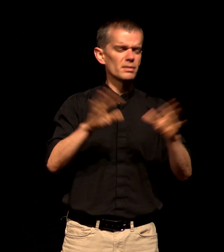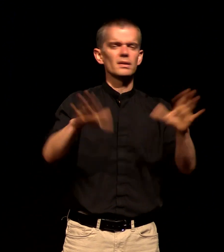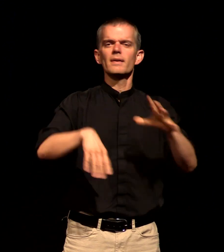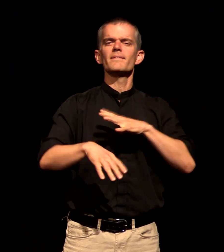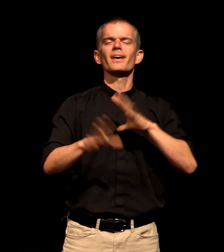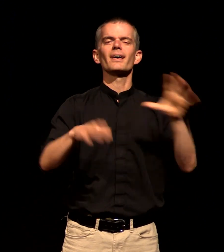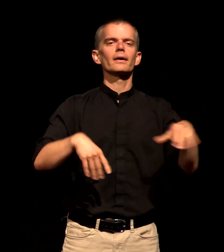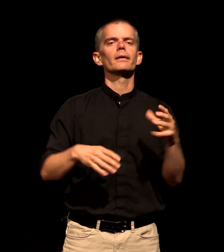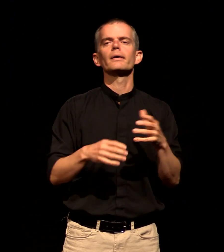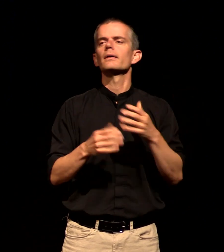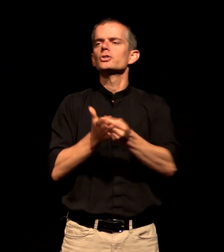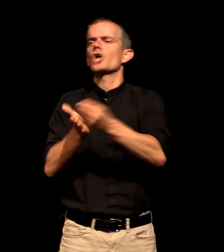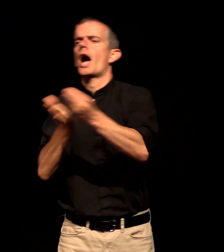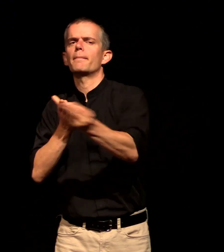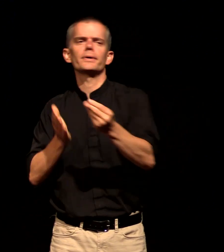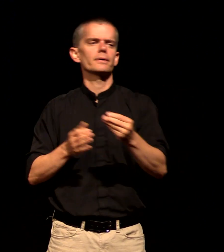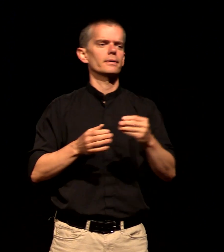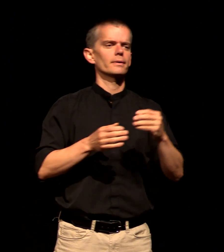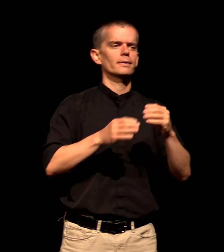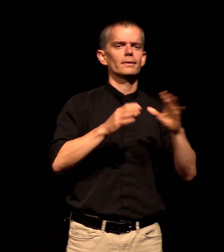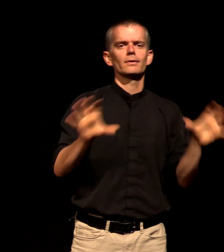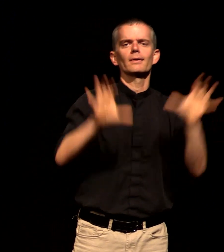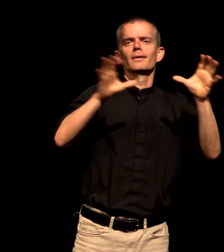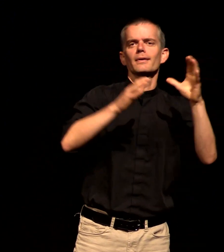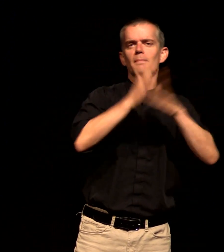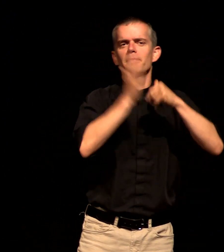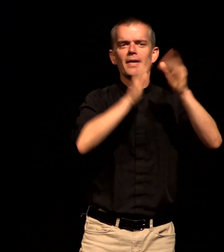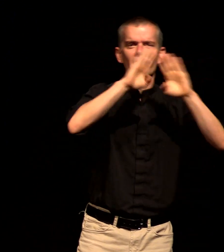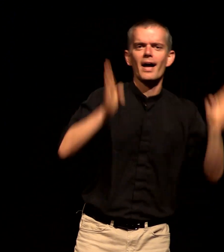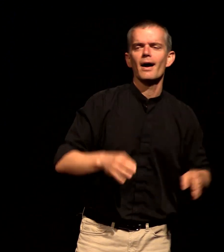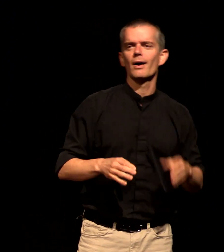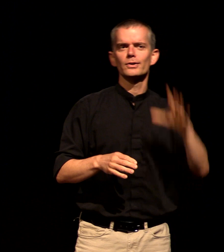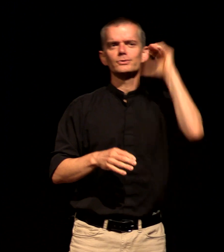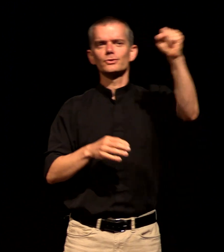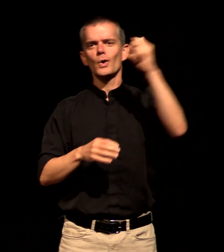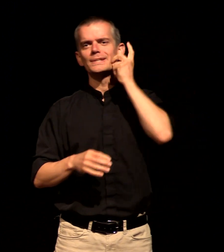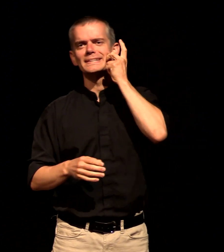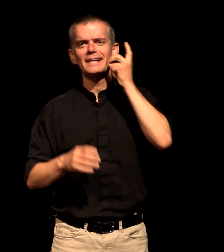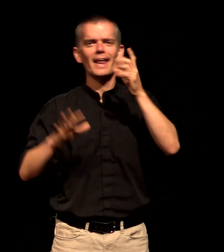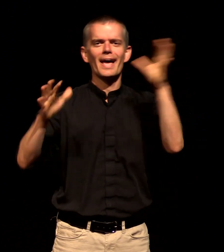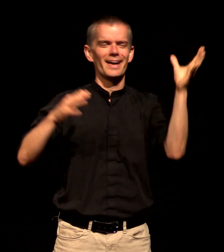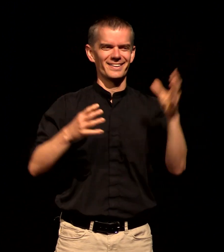buy a new dog, go to Disneyland, right. The point is, pain does